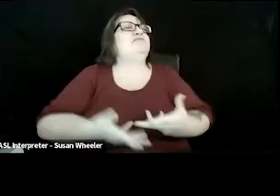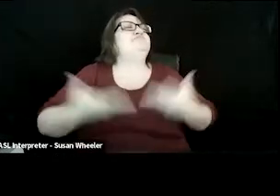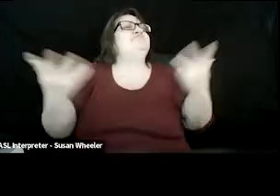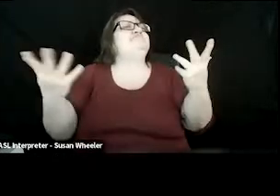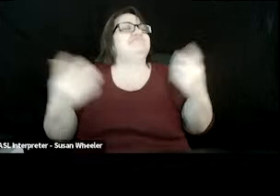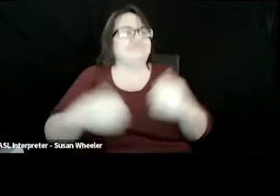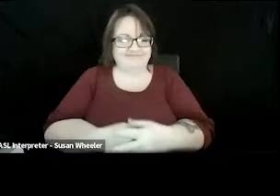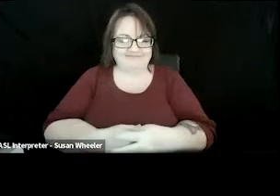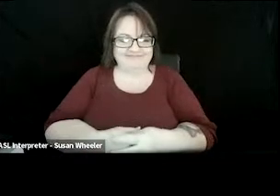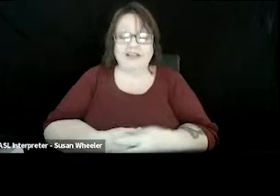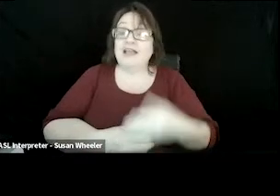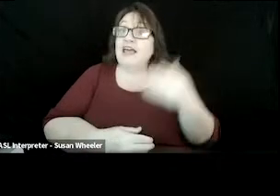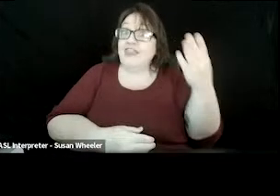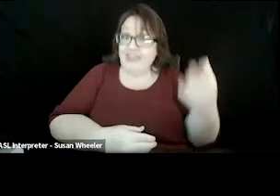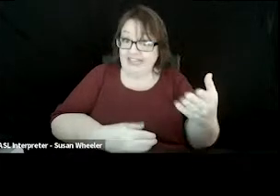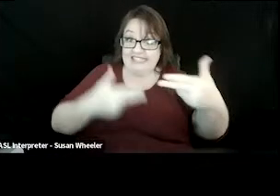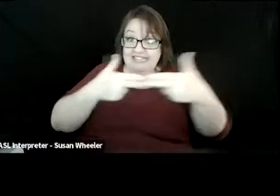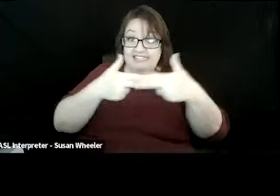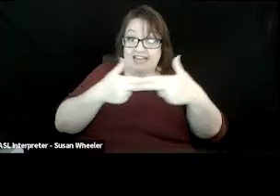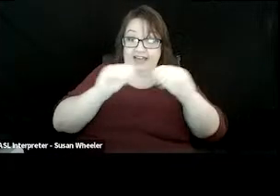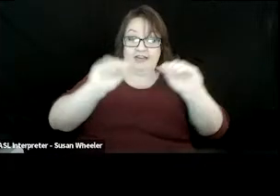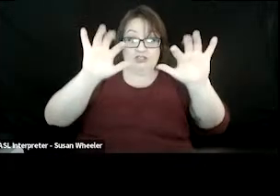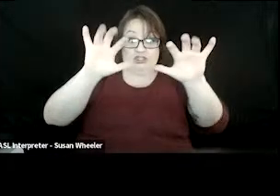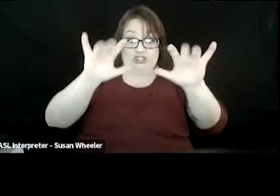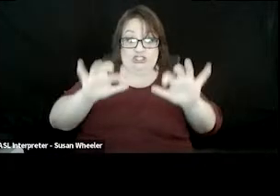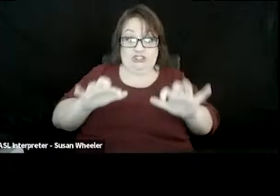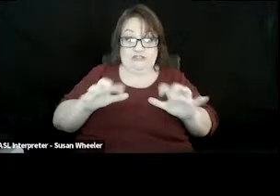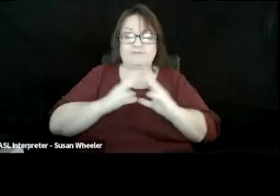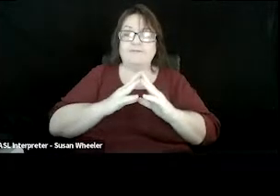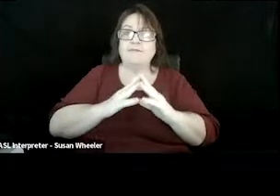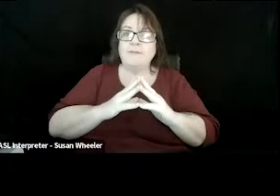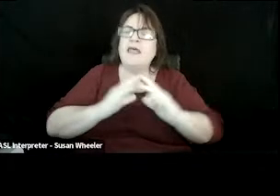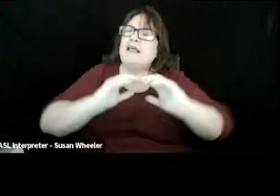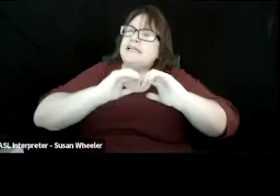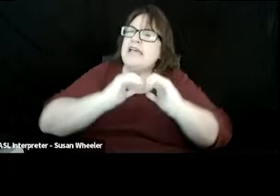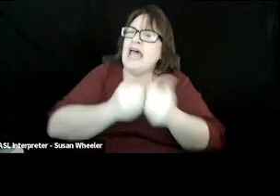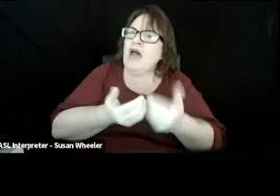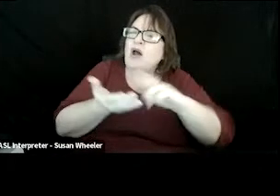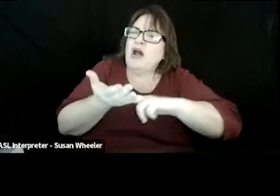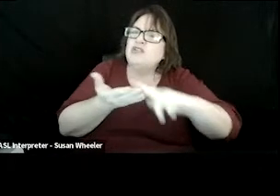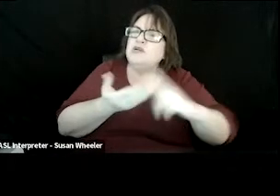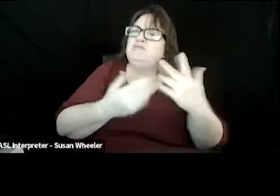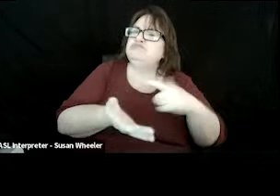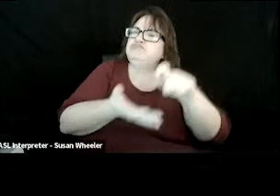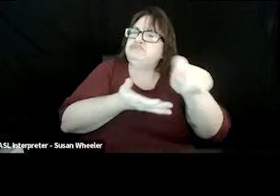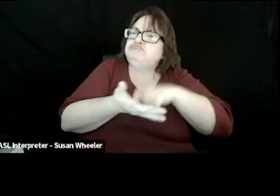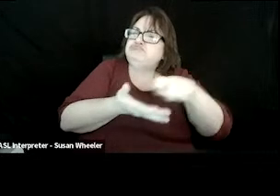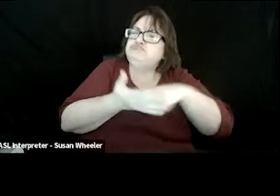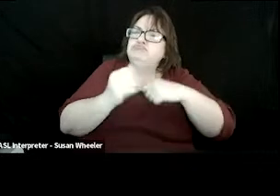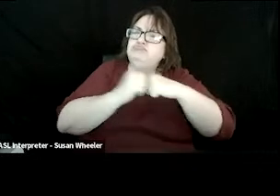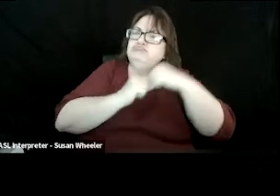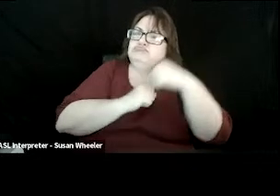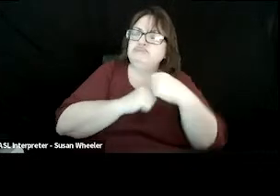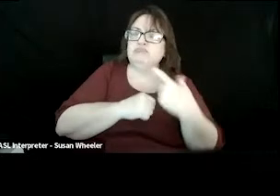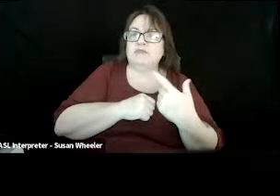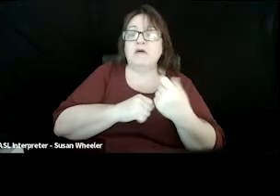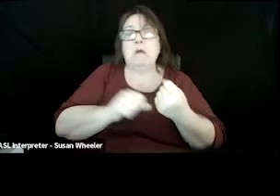In this slide I share exactly how some of our contracts are structured. You know, you're paid on an annual basis